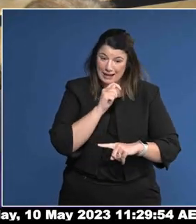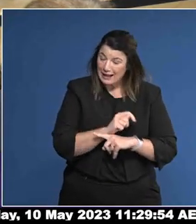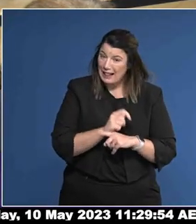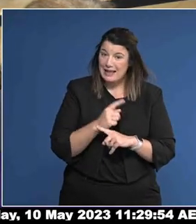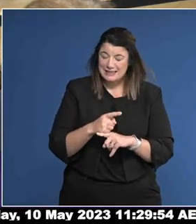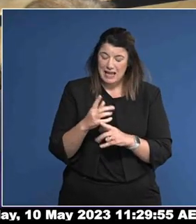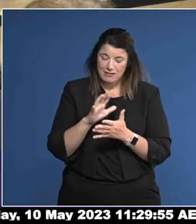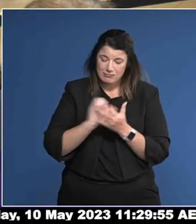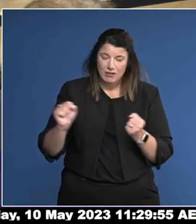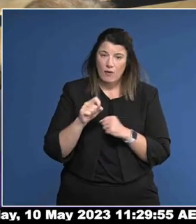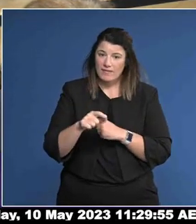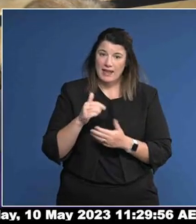their rights that they did suffer?